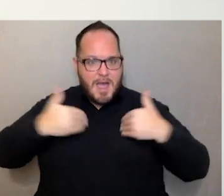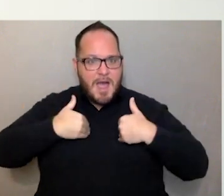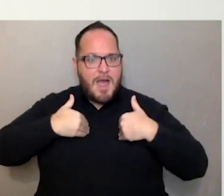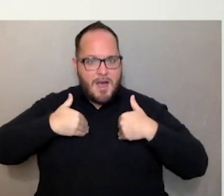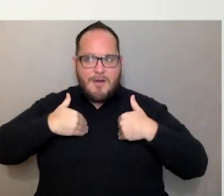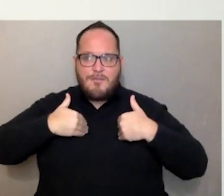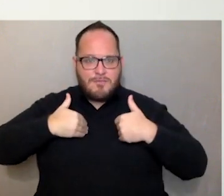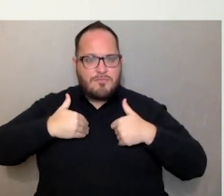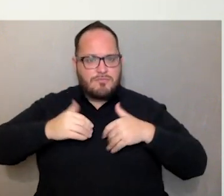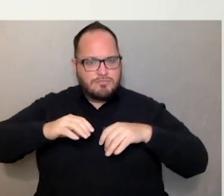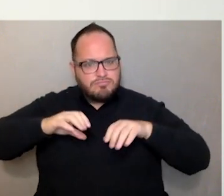THERE IS AN ATTEMPT TO FURTHER MARGINALIZE COMMUNITIES THAT ARE